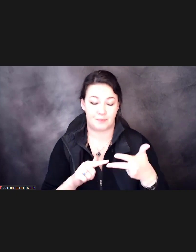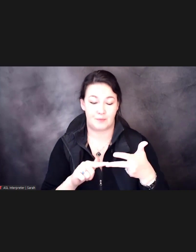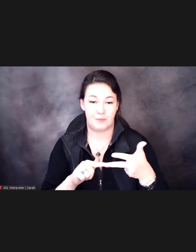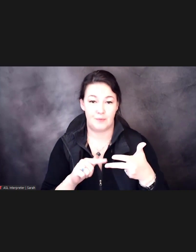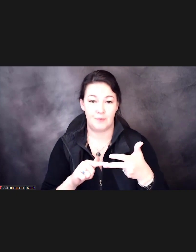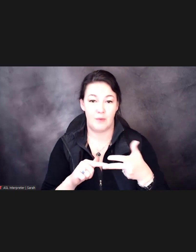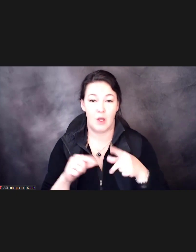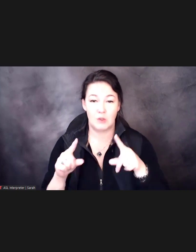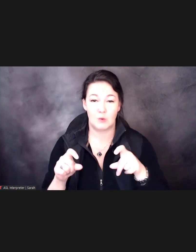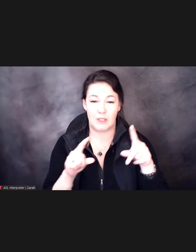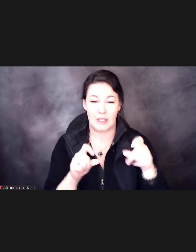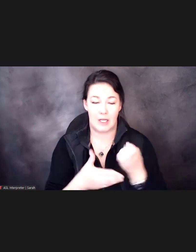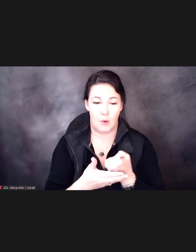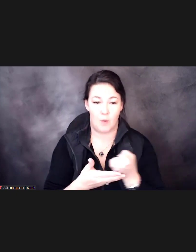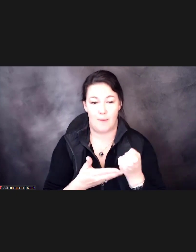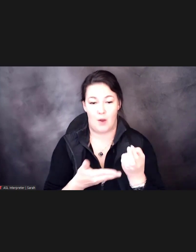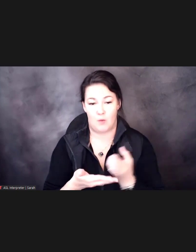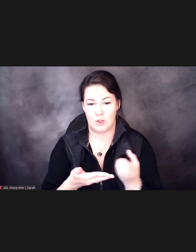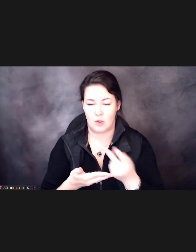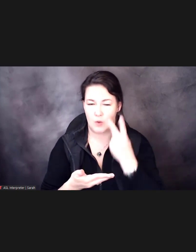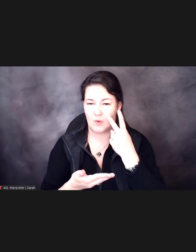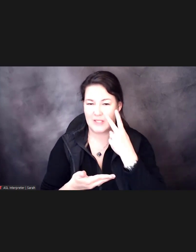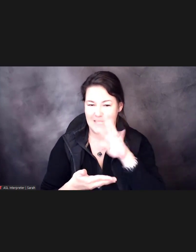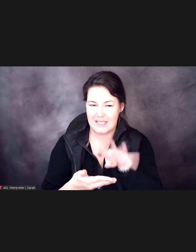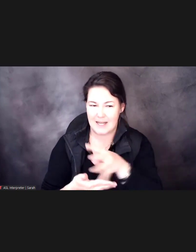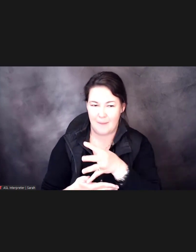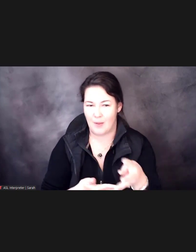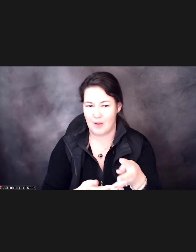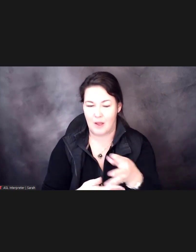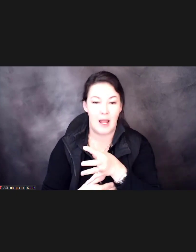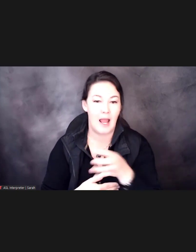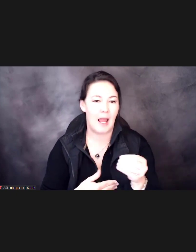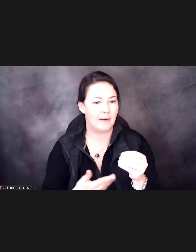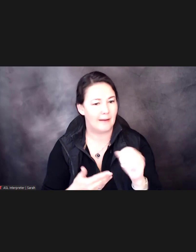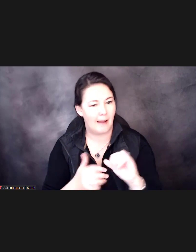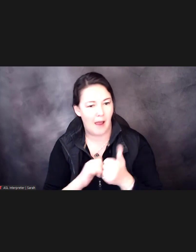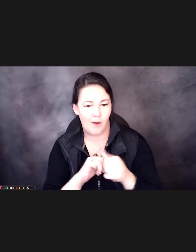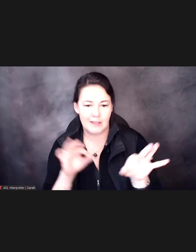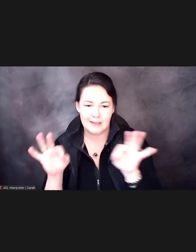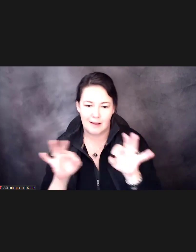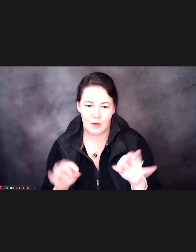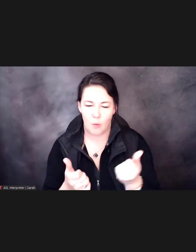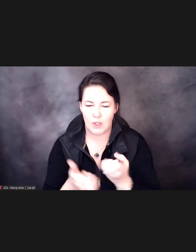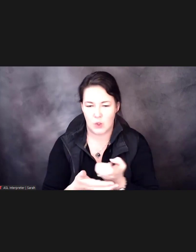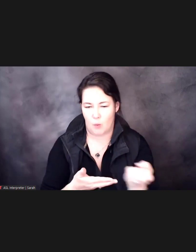So, you'll find that table there, along with criteria for selecting